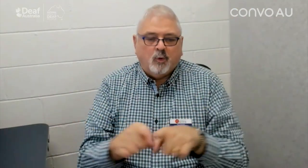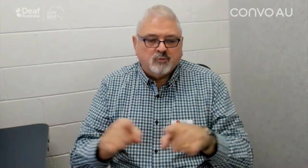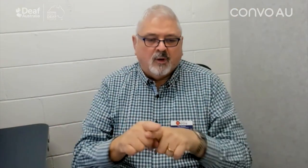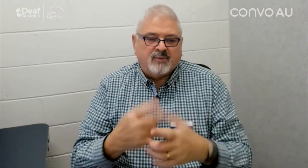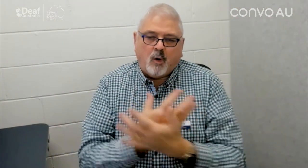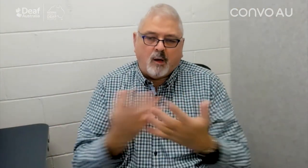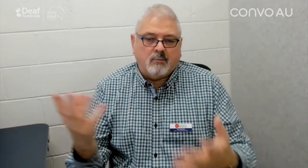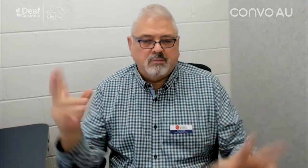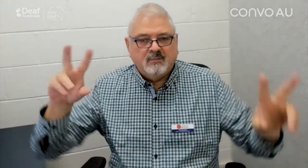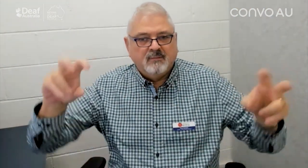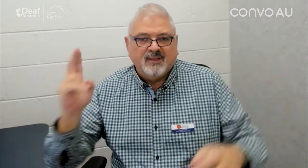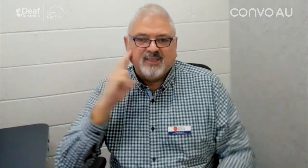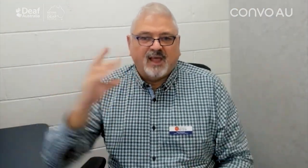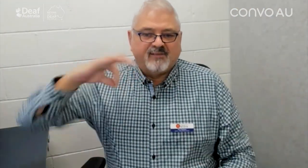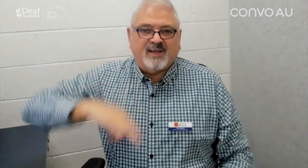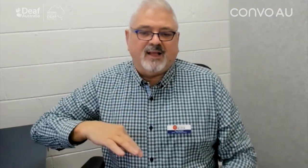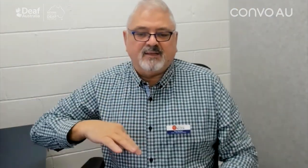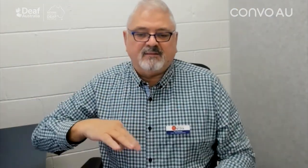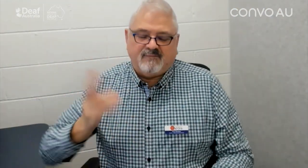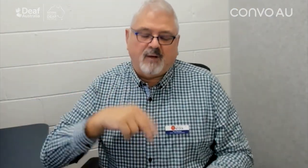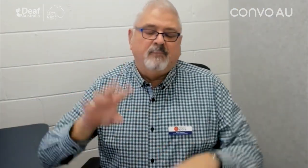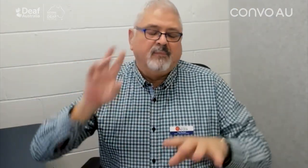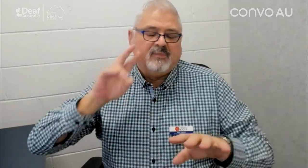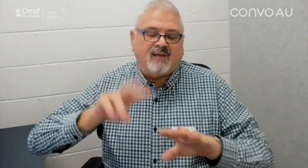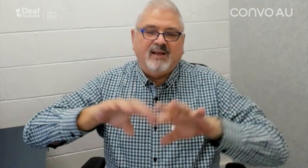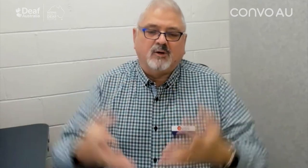and have that “Deaf gain” that comes from the Deaf ecosystem.